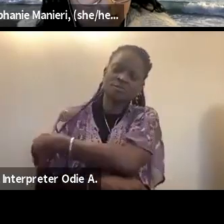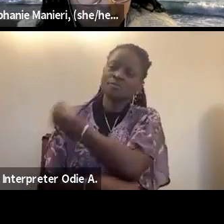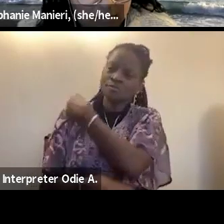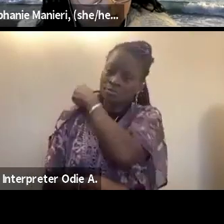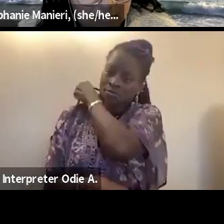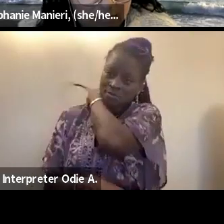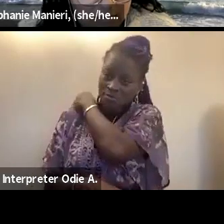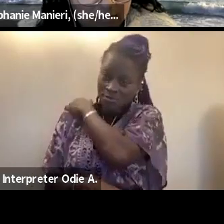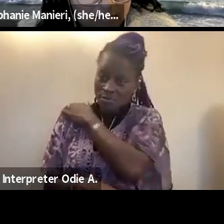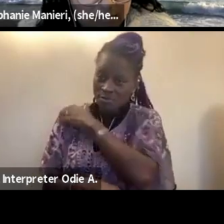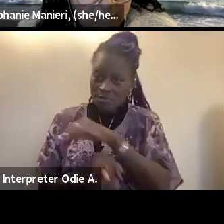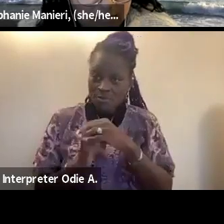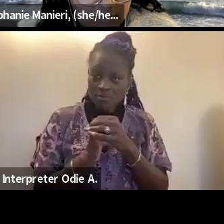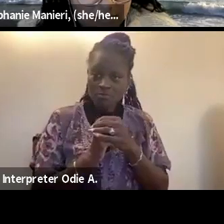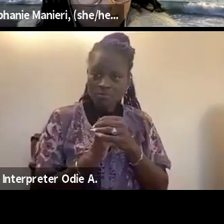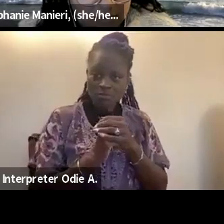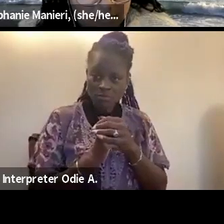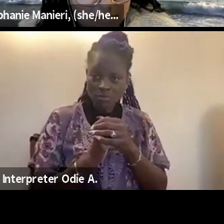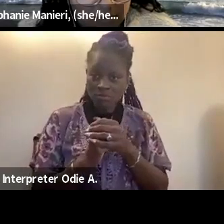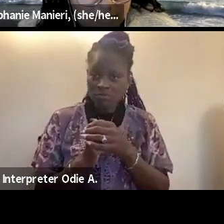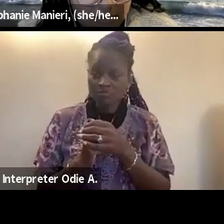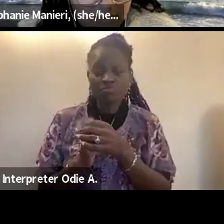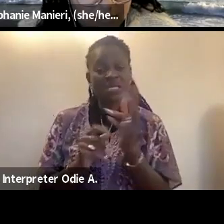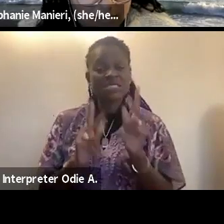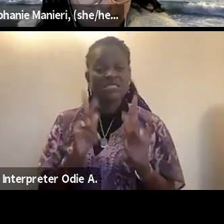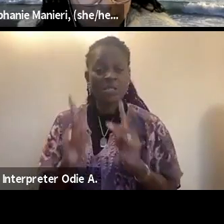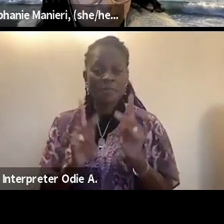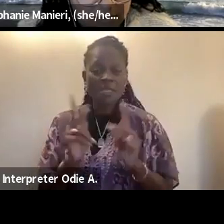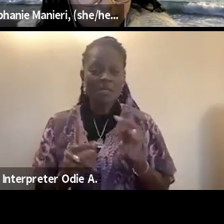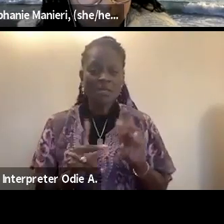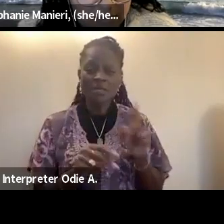the leaders in that community really do understand the need for vaccination.